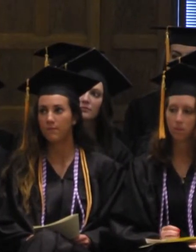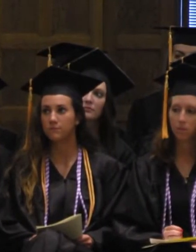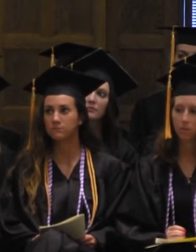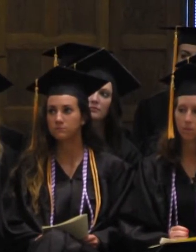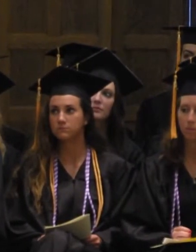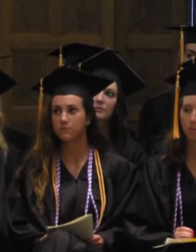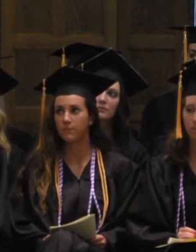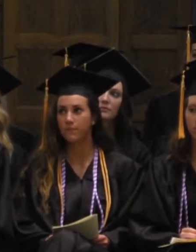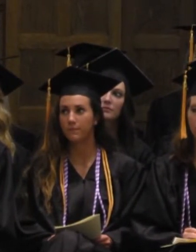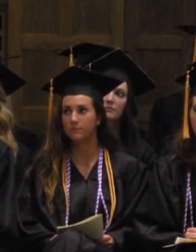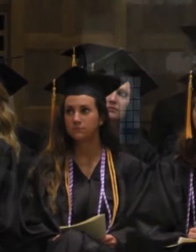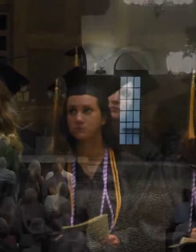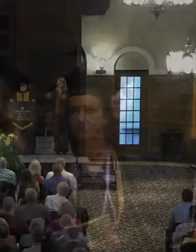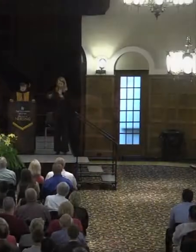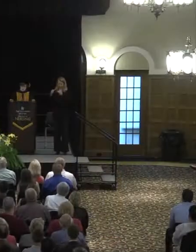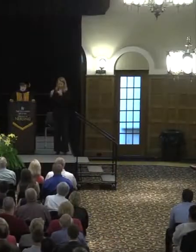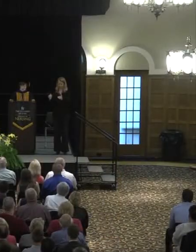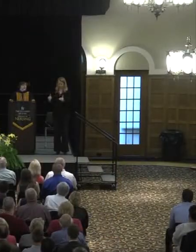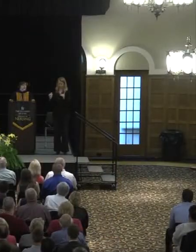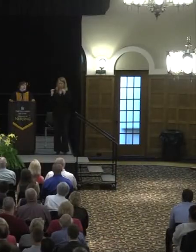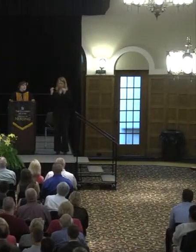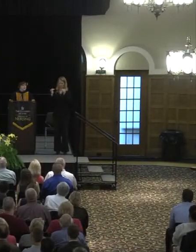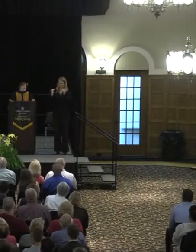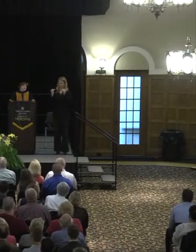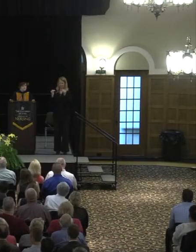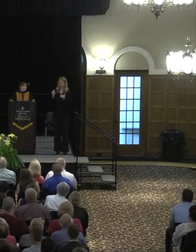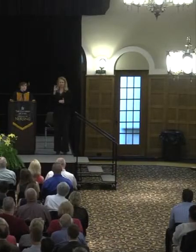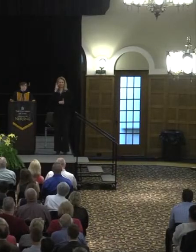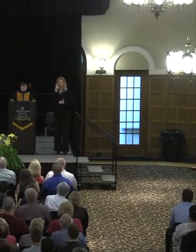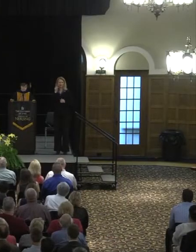This distinction marks you as a professional nurse